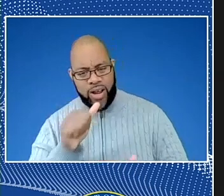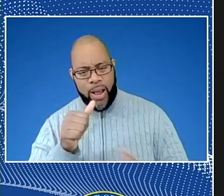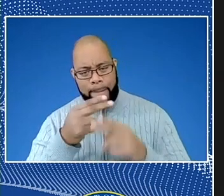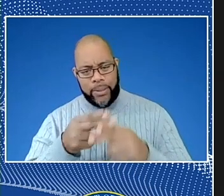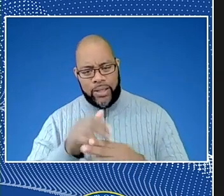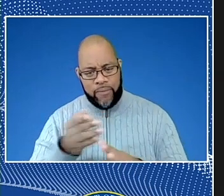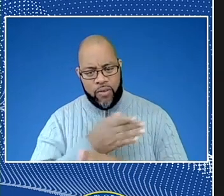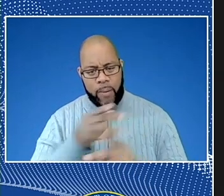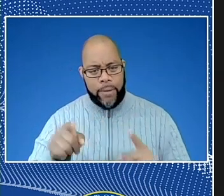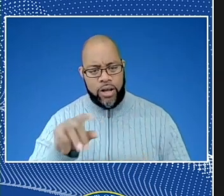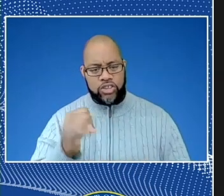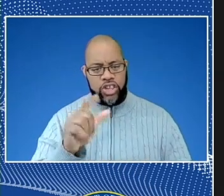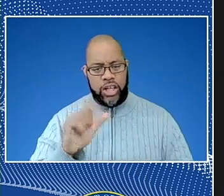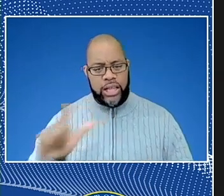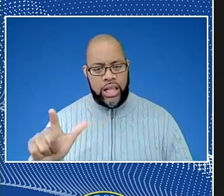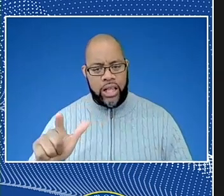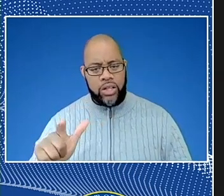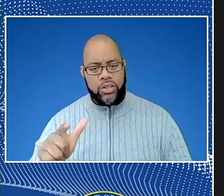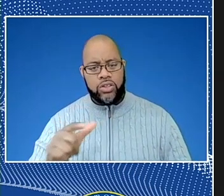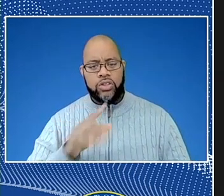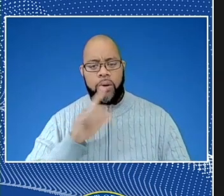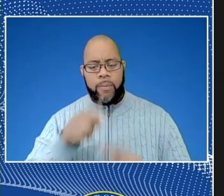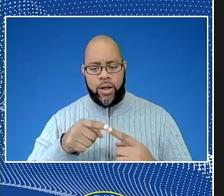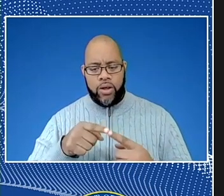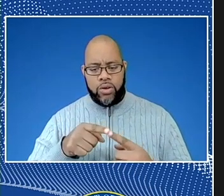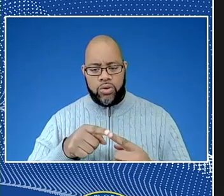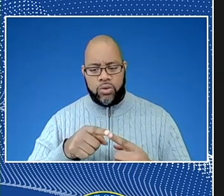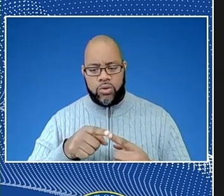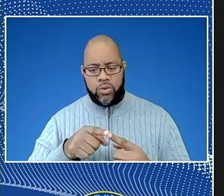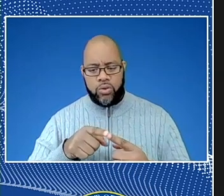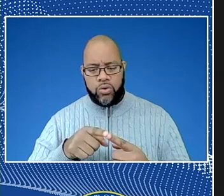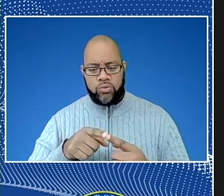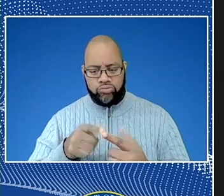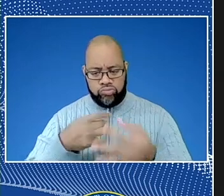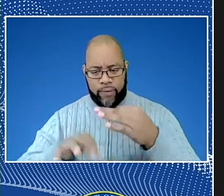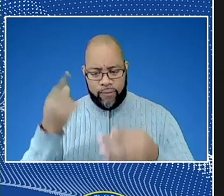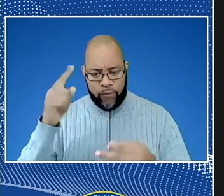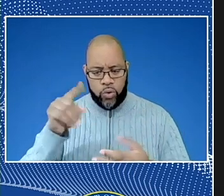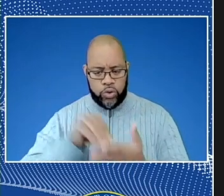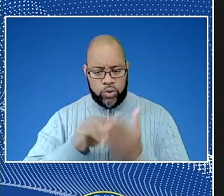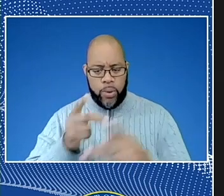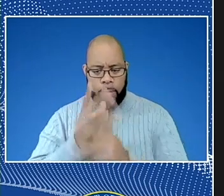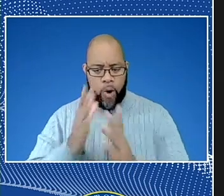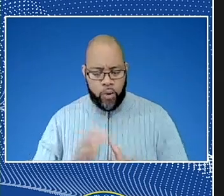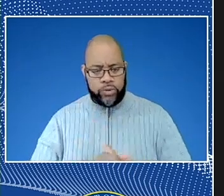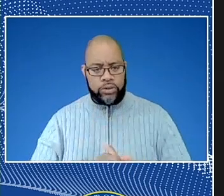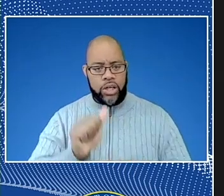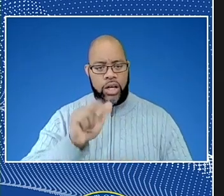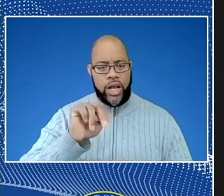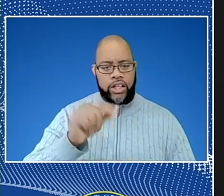coming in on behalf of graduate student borrowers. But first, we have Angelika. Your hand, go ahead. Thank you, thank you.